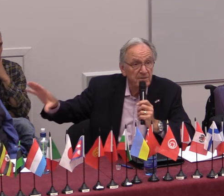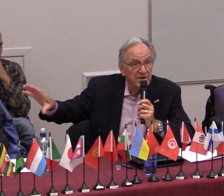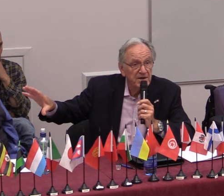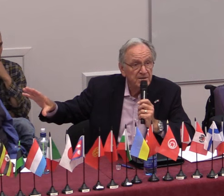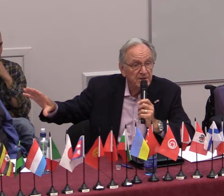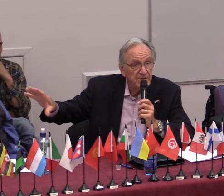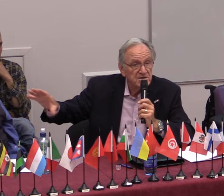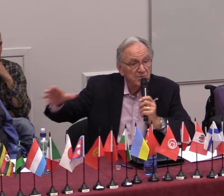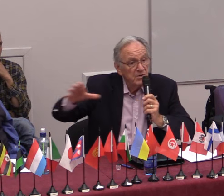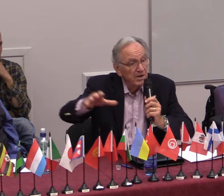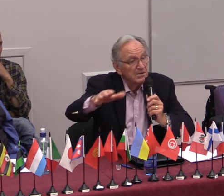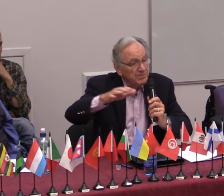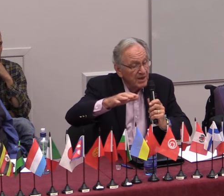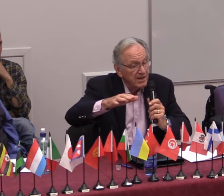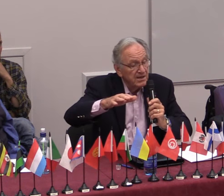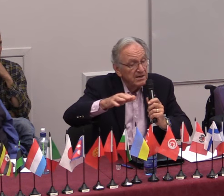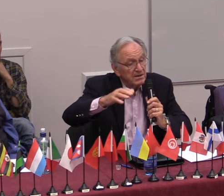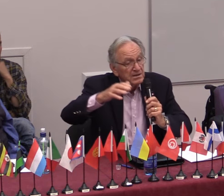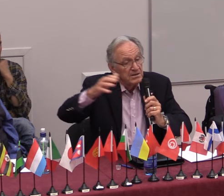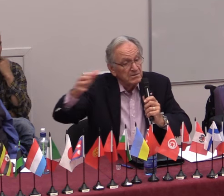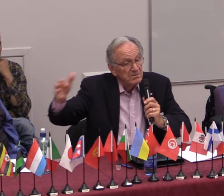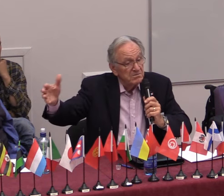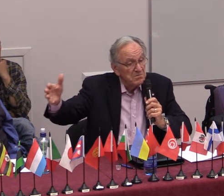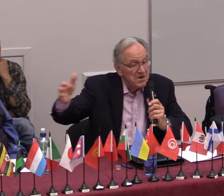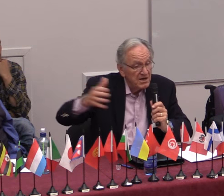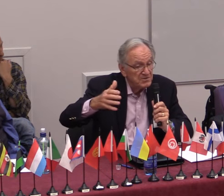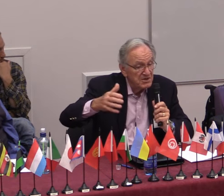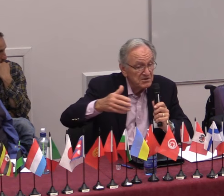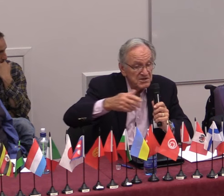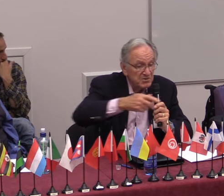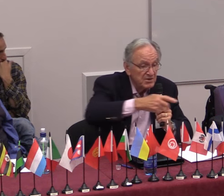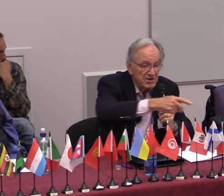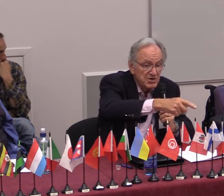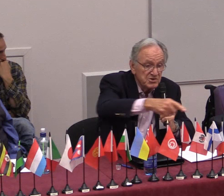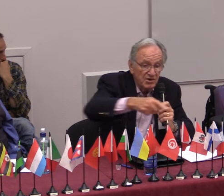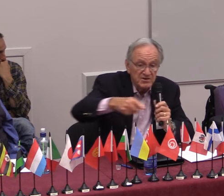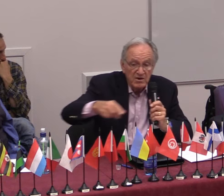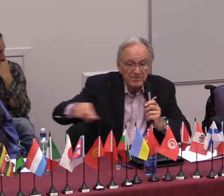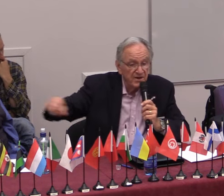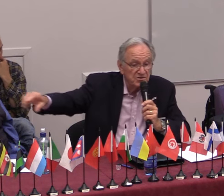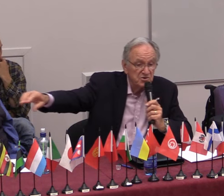company, said we want to comply, he comes in and says you have to change all these water